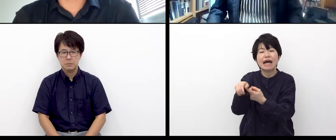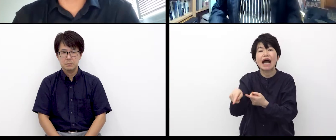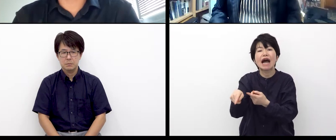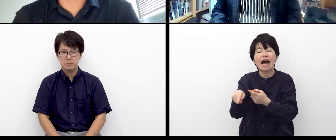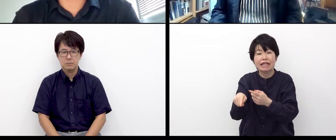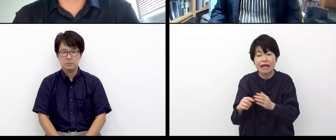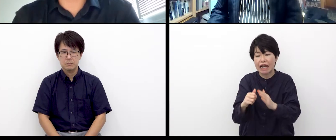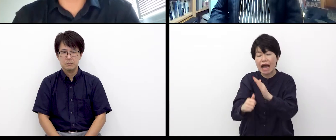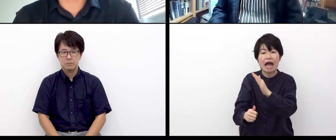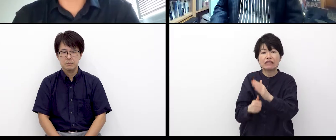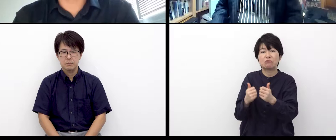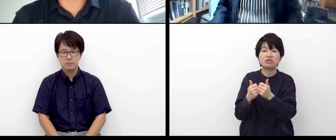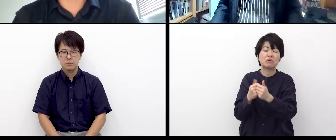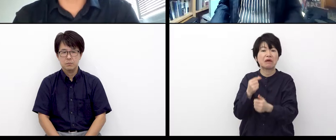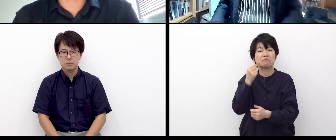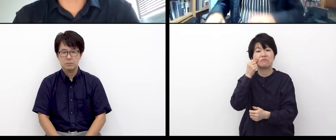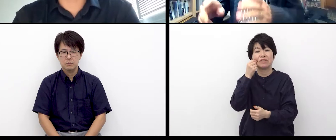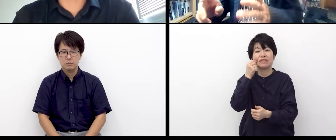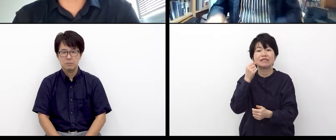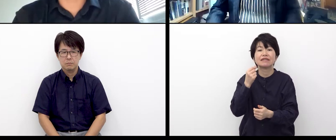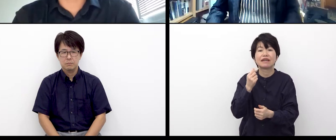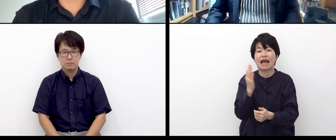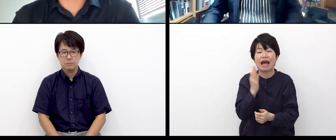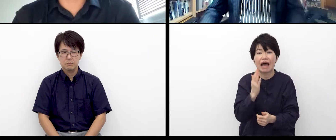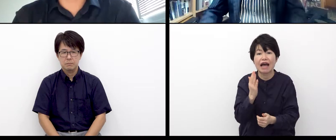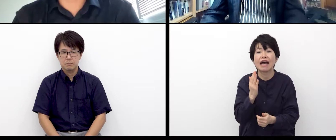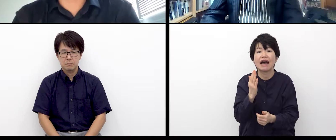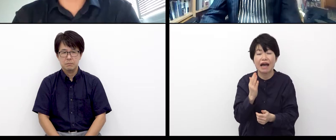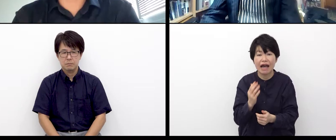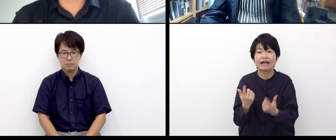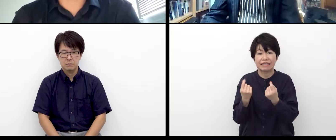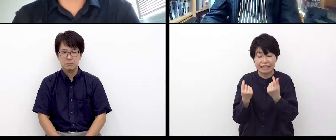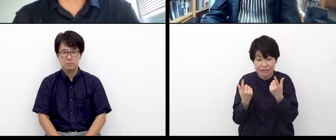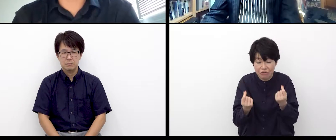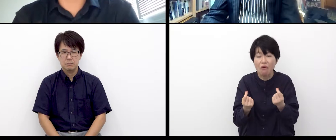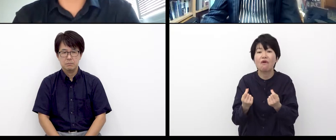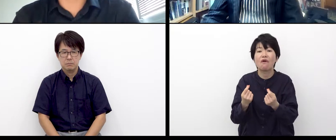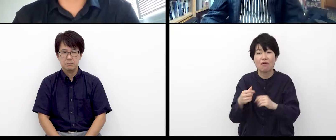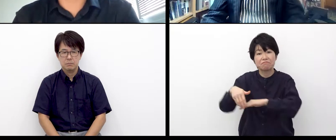like we can’t do hikikomori in rural areas.